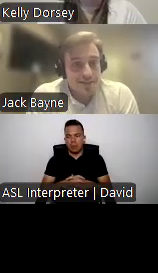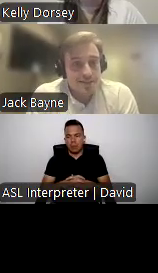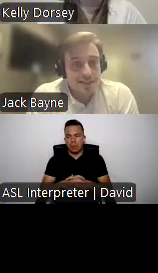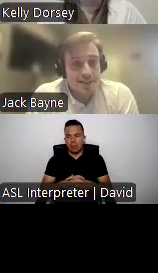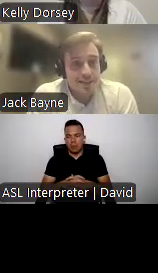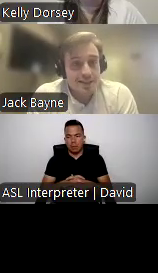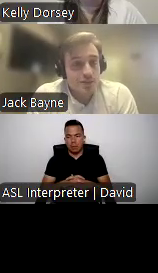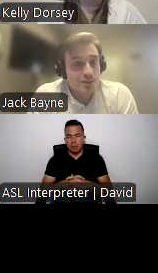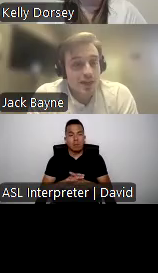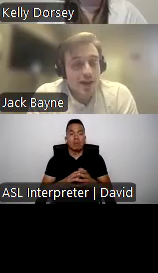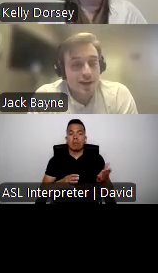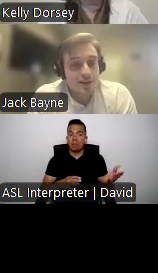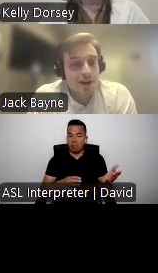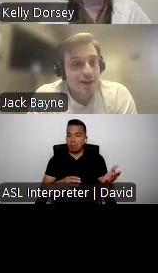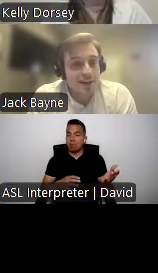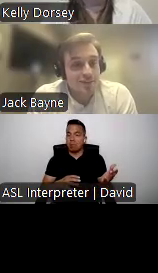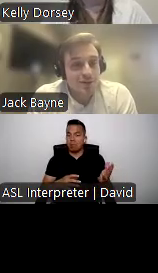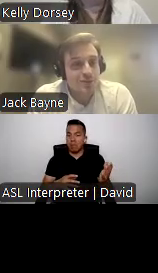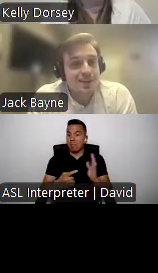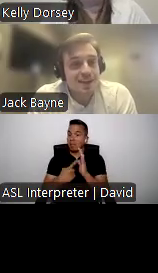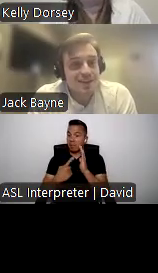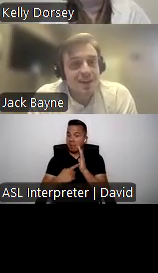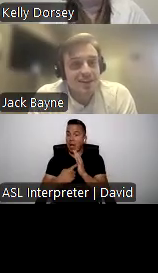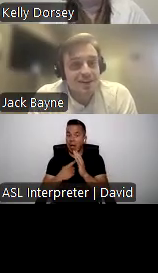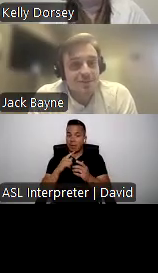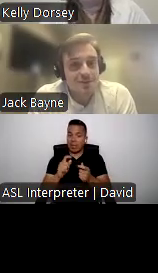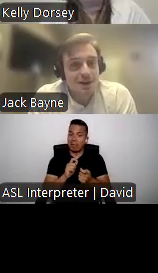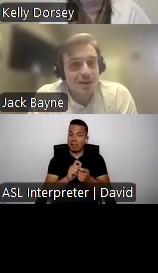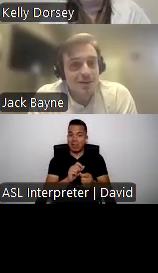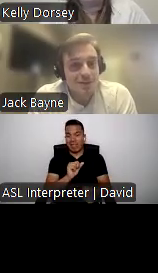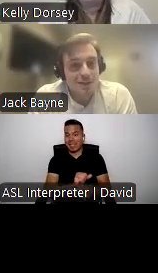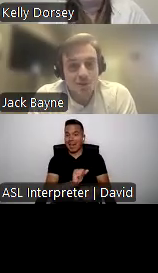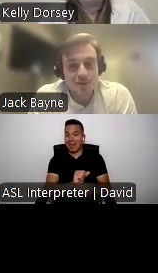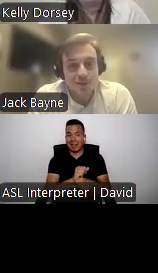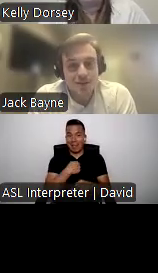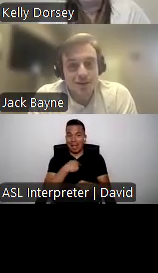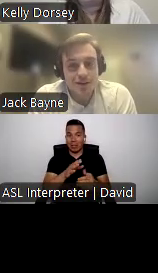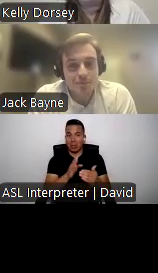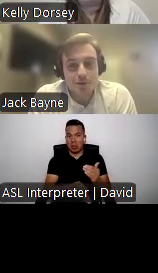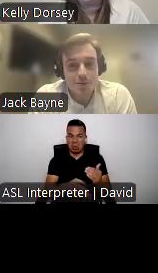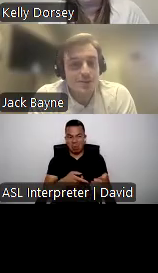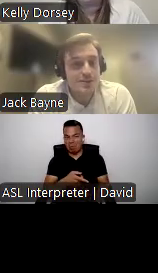doesn't need to use AI. I know I wrestle with that a lot in my everyday work life. Maybe this